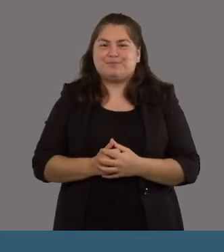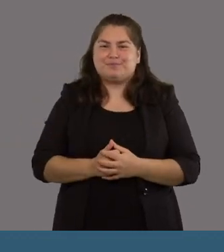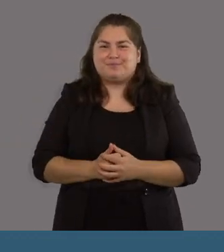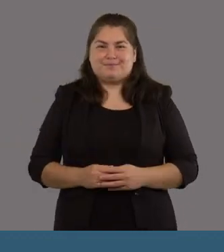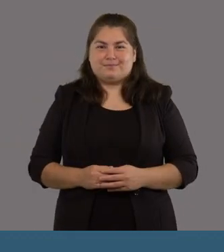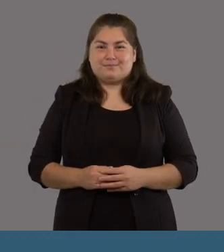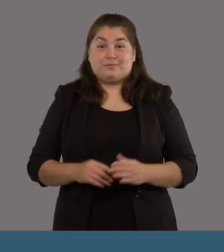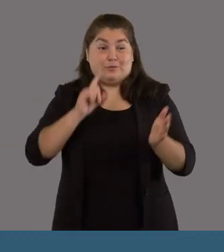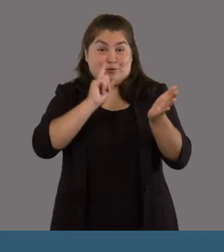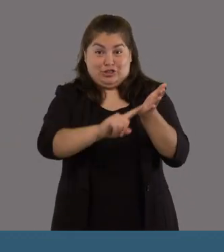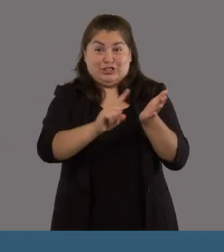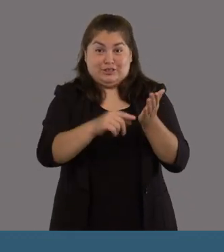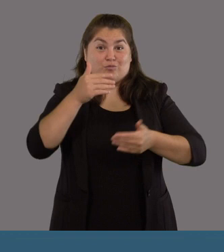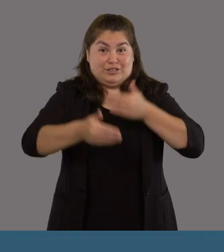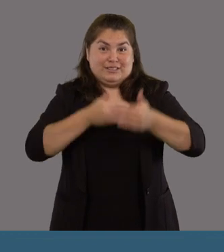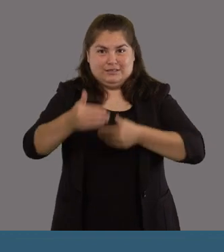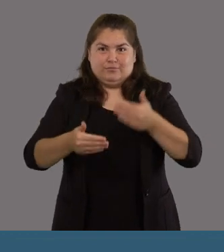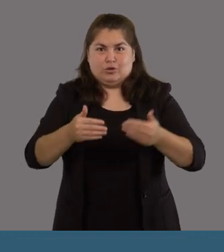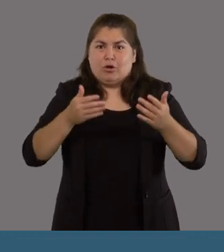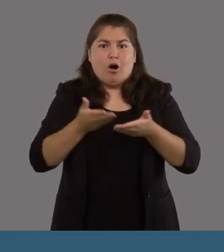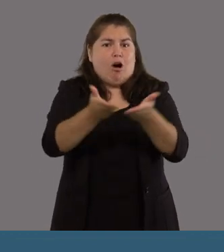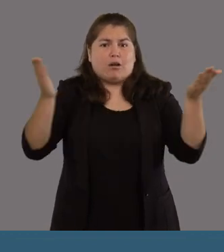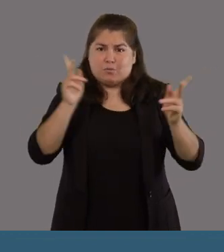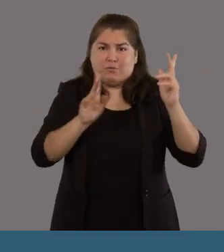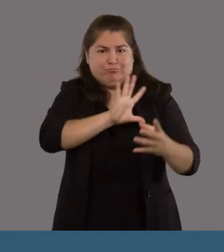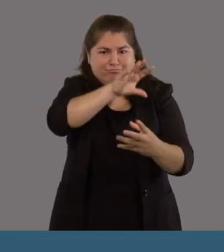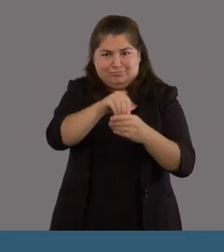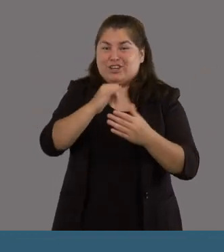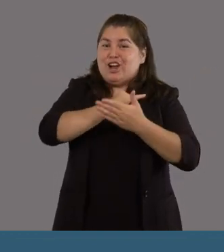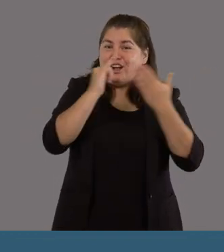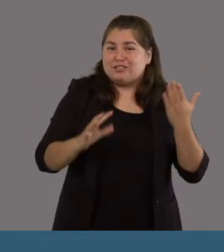participants. During the research process, participants unanimously expressed that arts and cultural